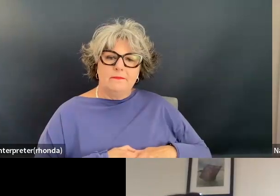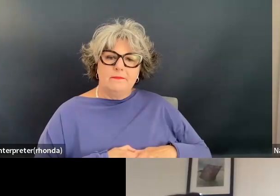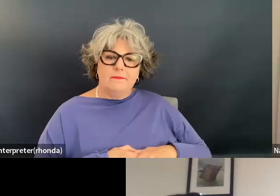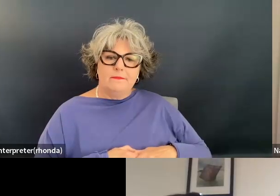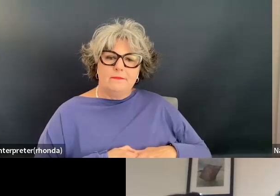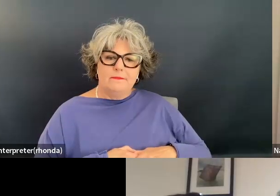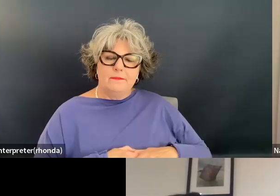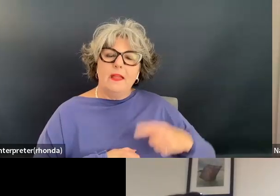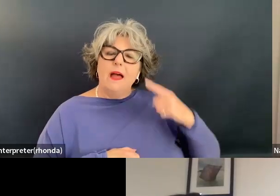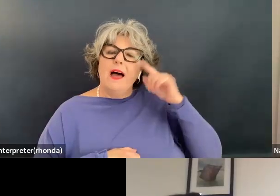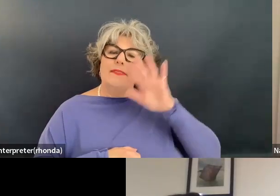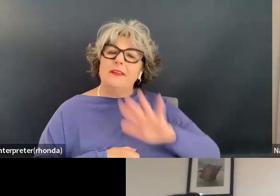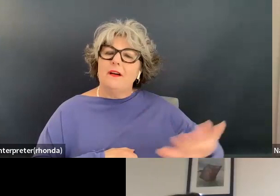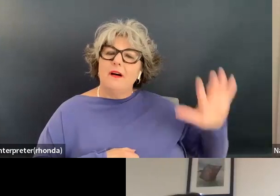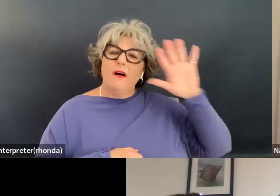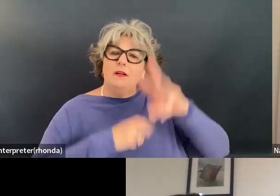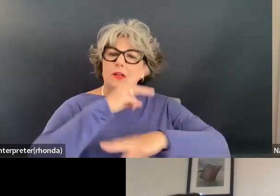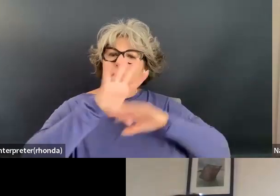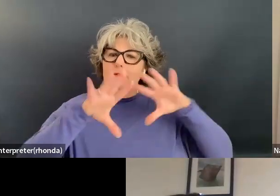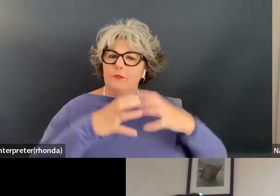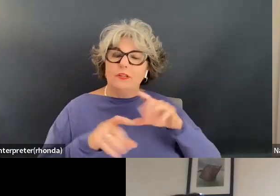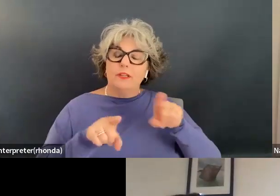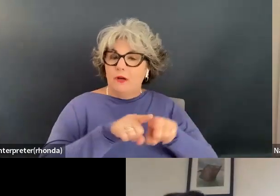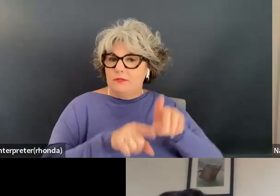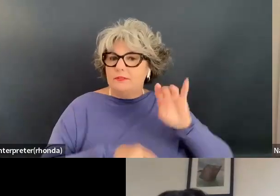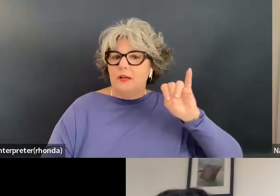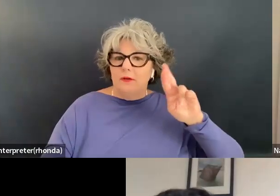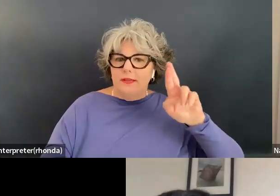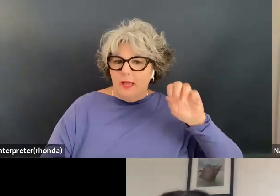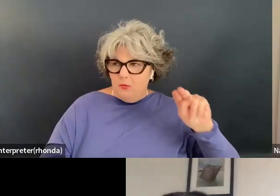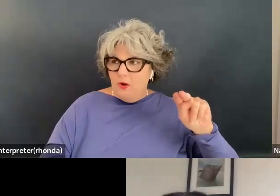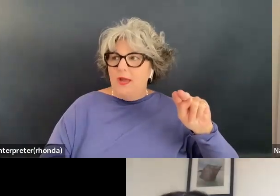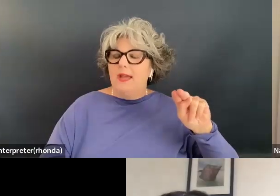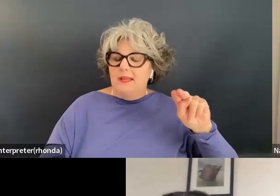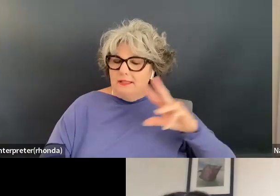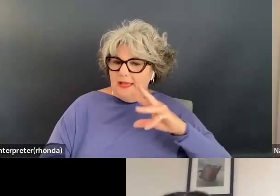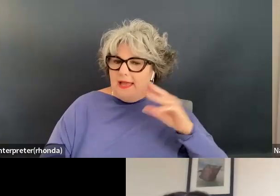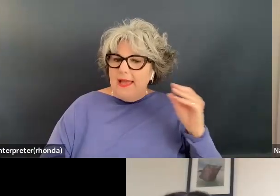I think all around the world and in our society as well. And there was like,